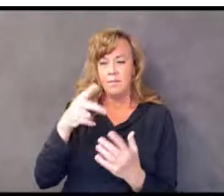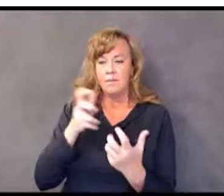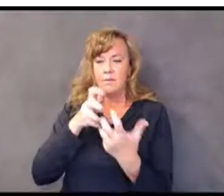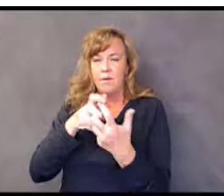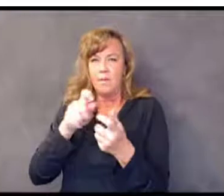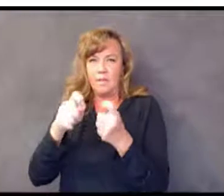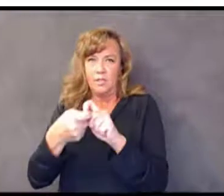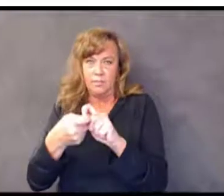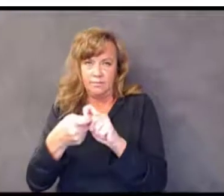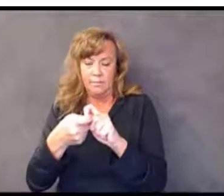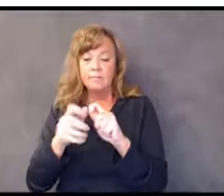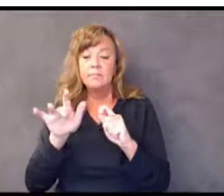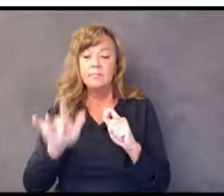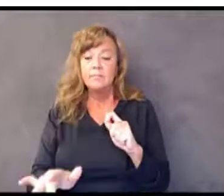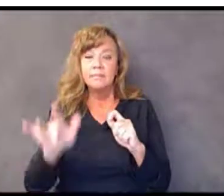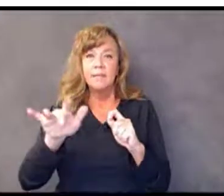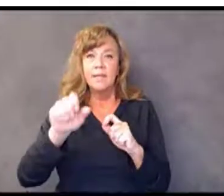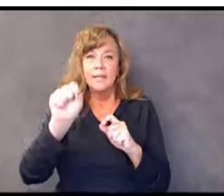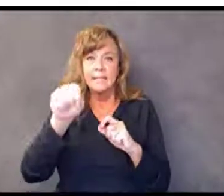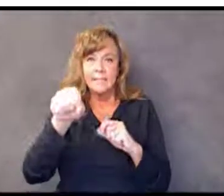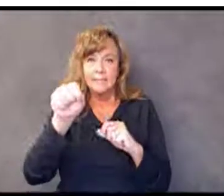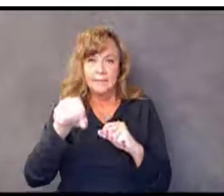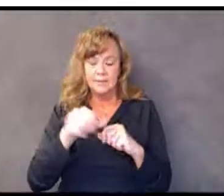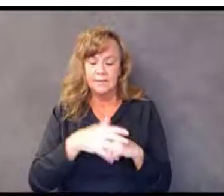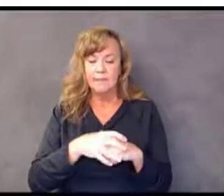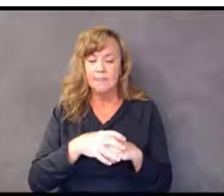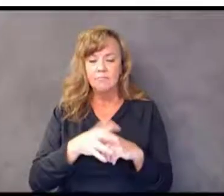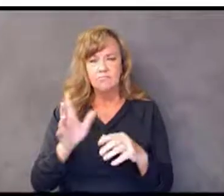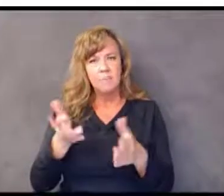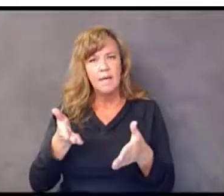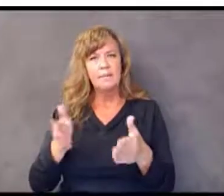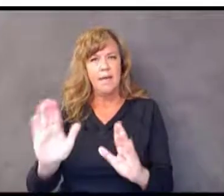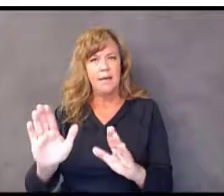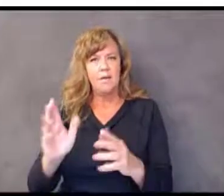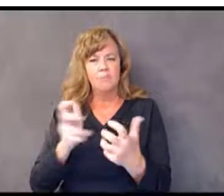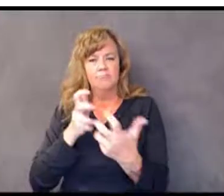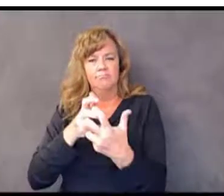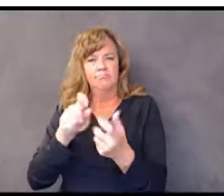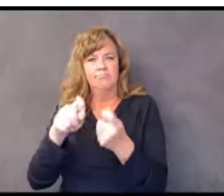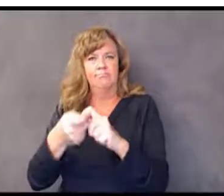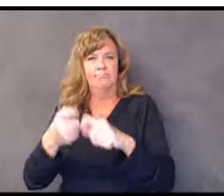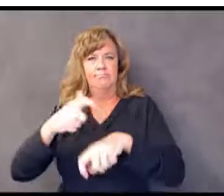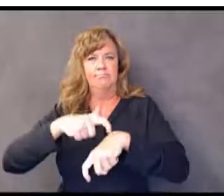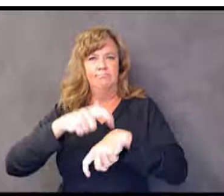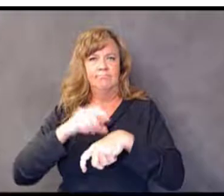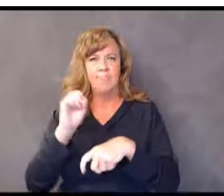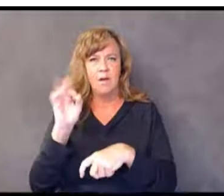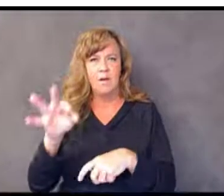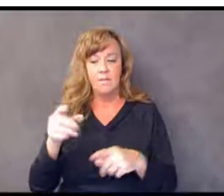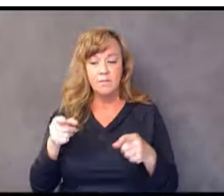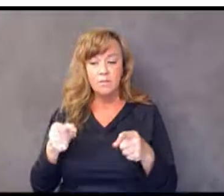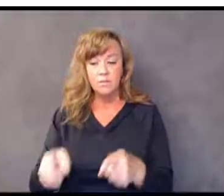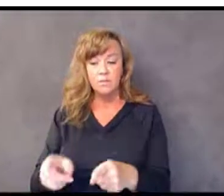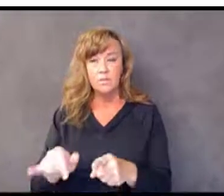Selecting yes will allow the accommodation to be active during the assessment.